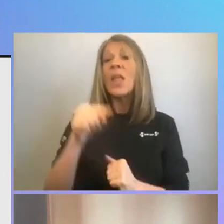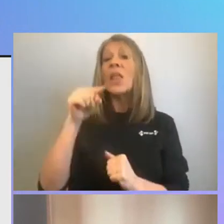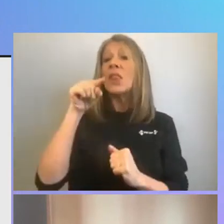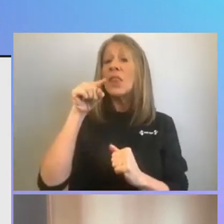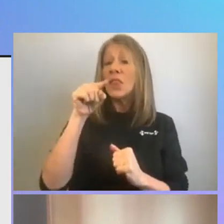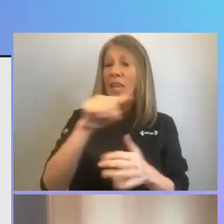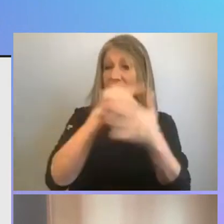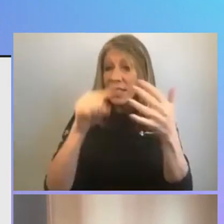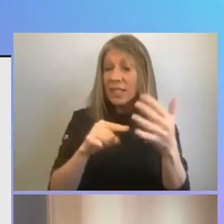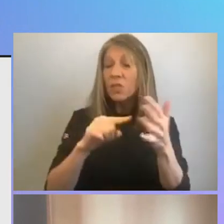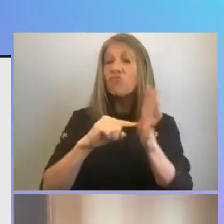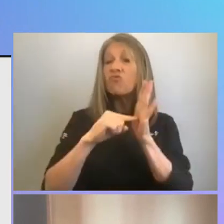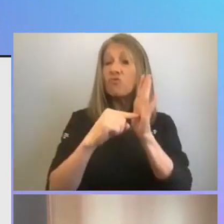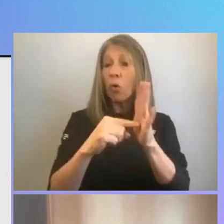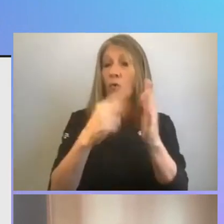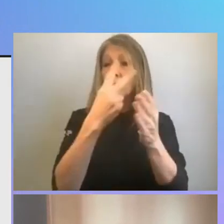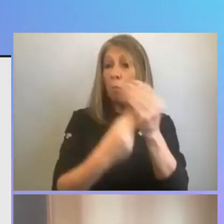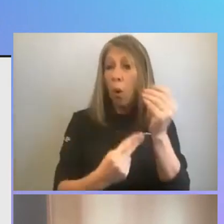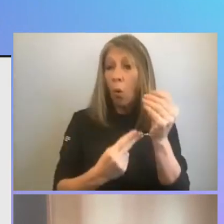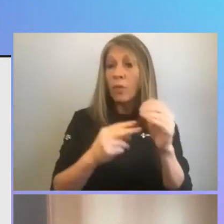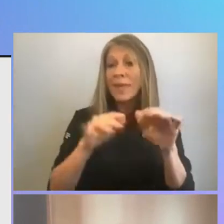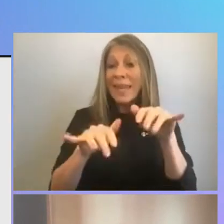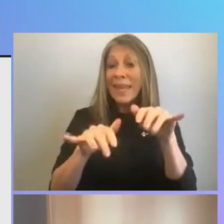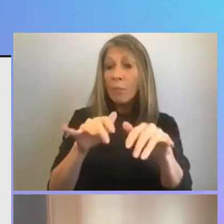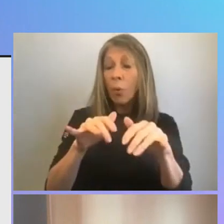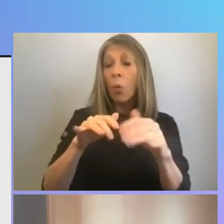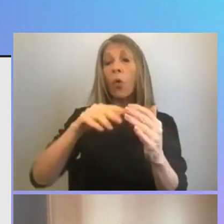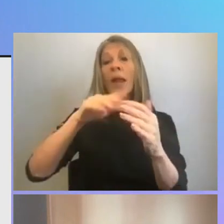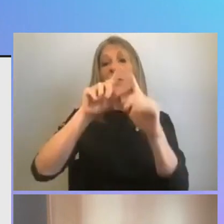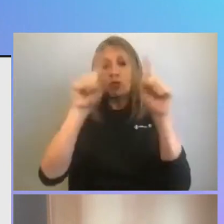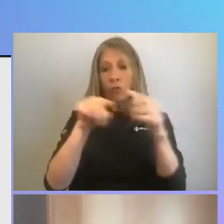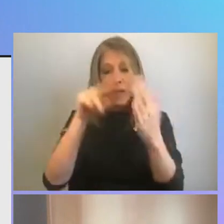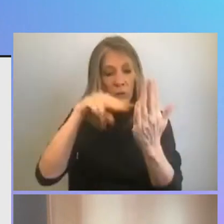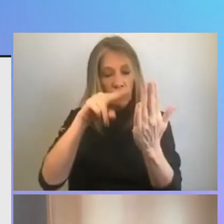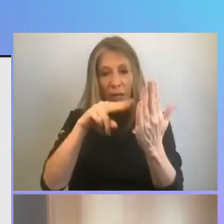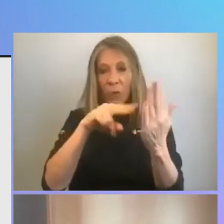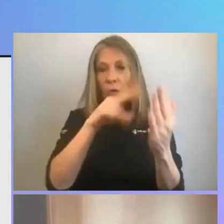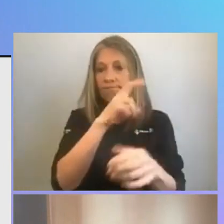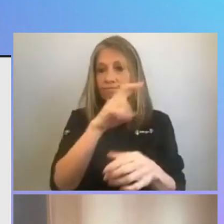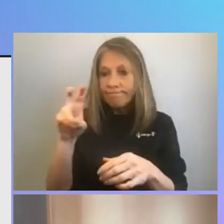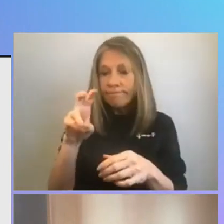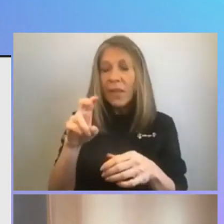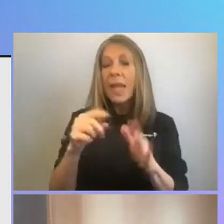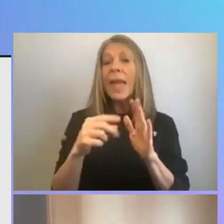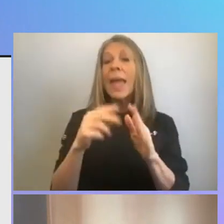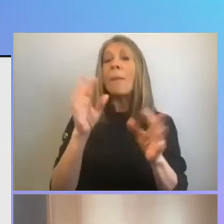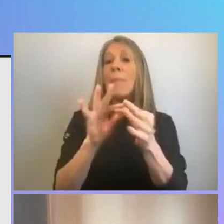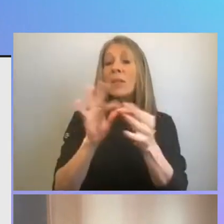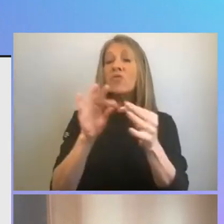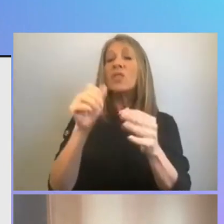covers again both keyboard and screen reader navigation. It mentions that the button should have an accessible name. It